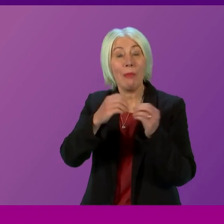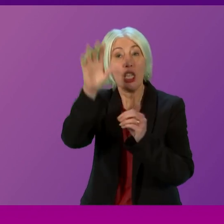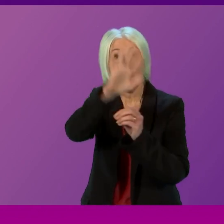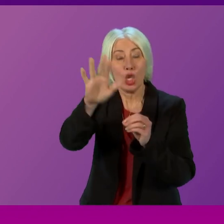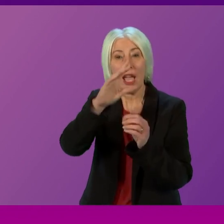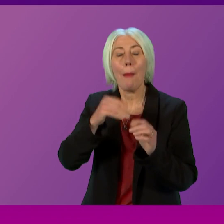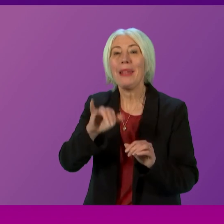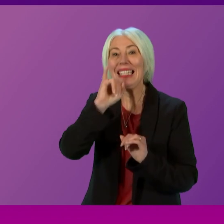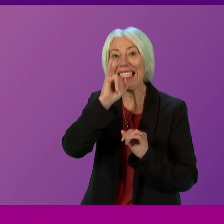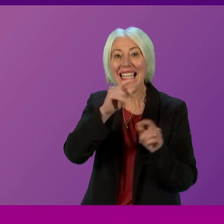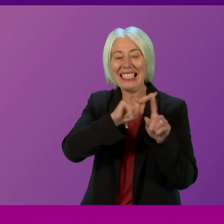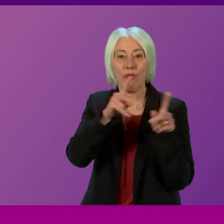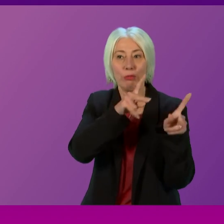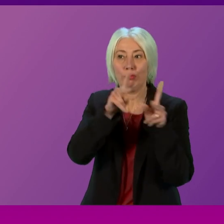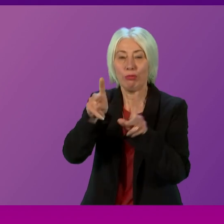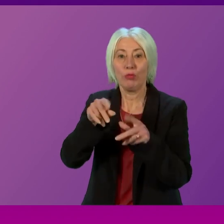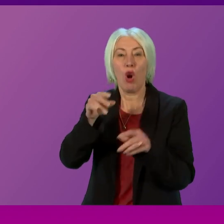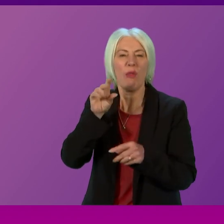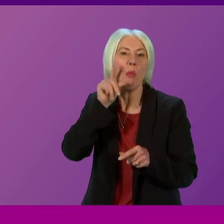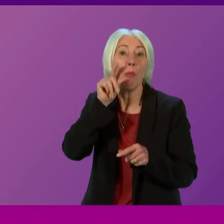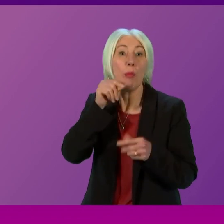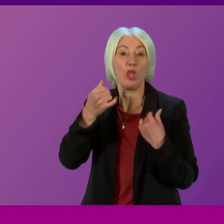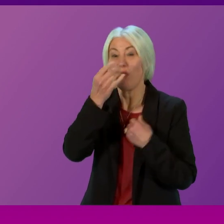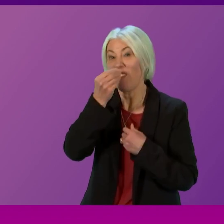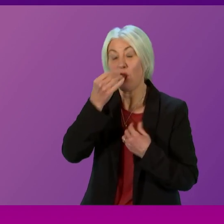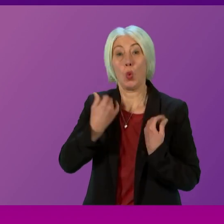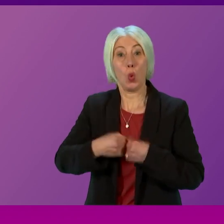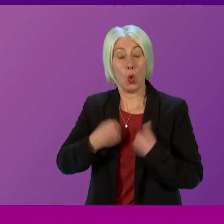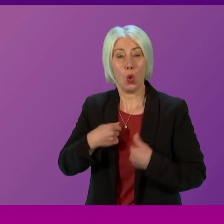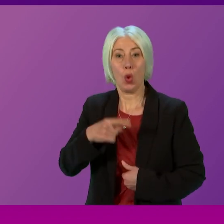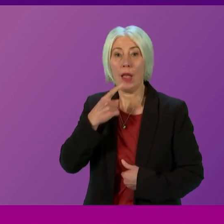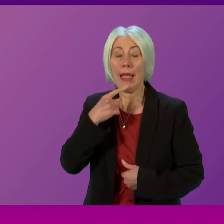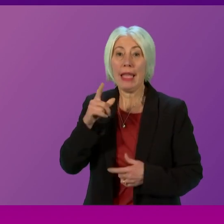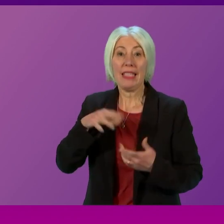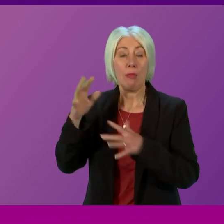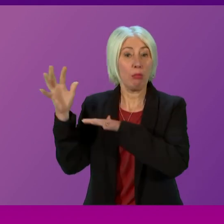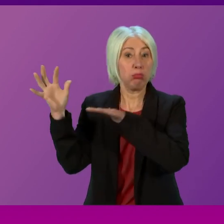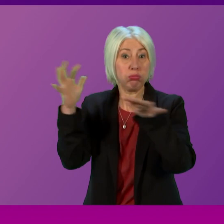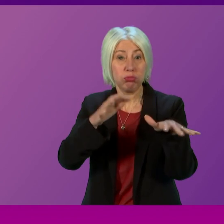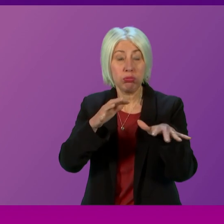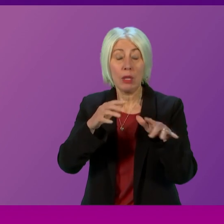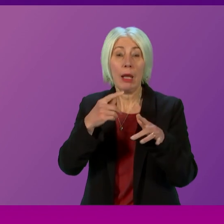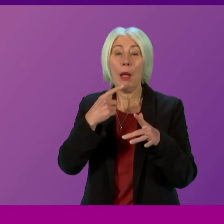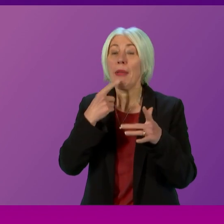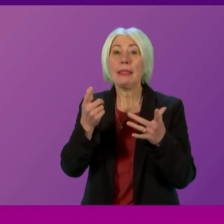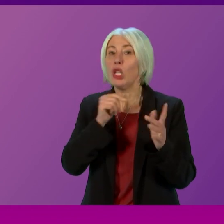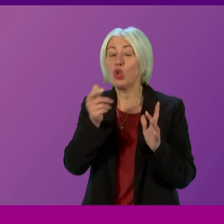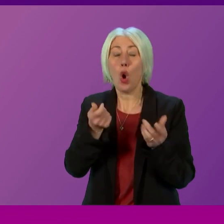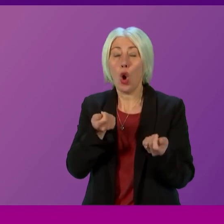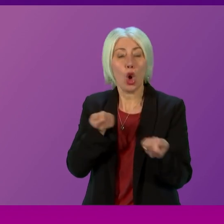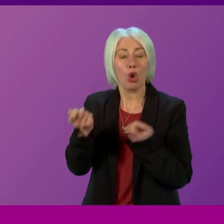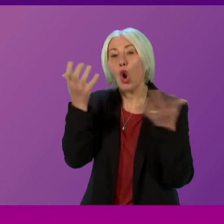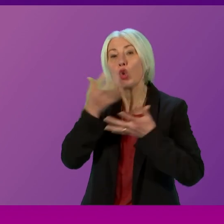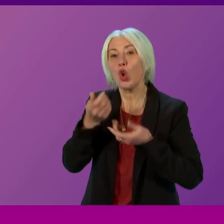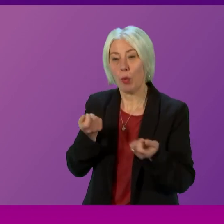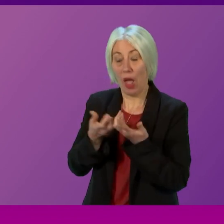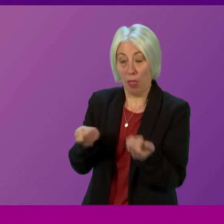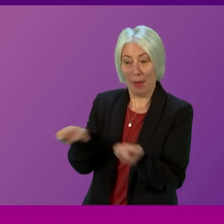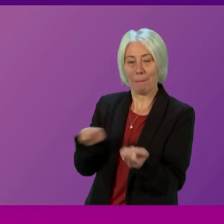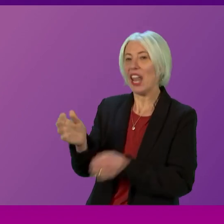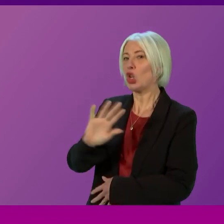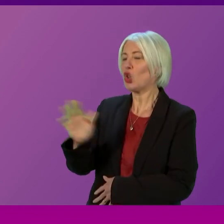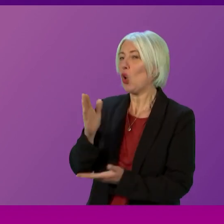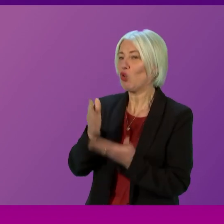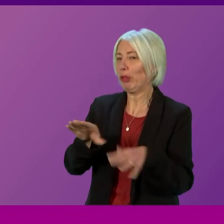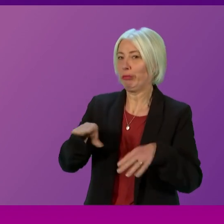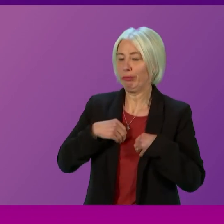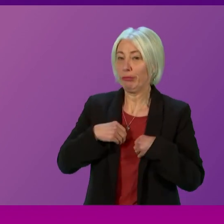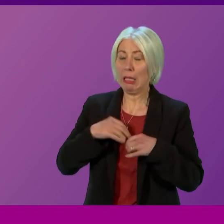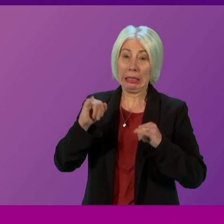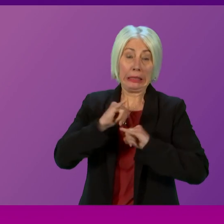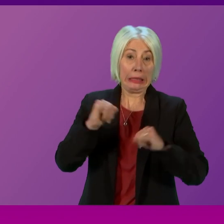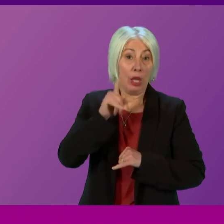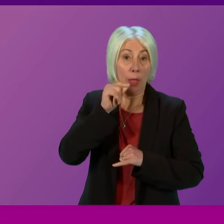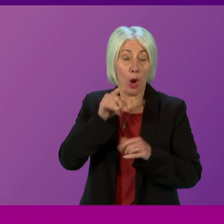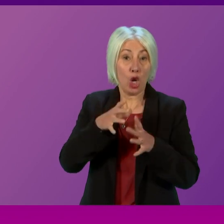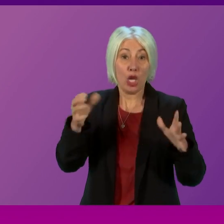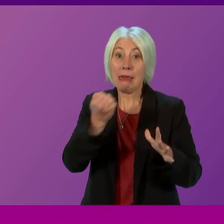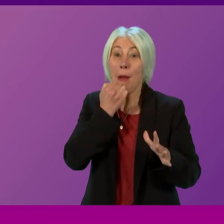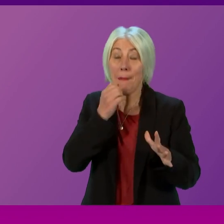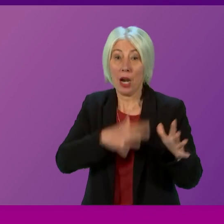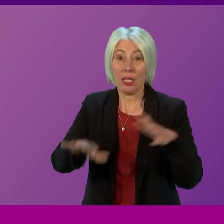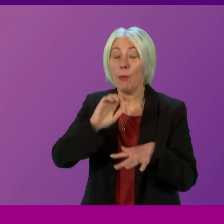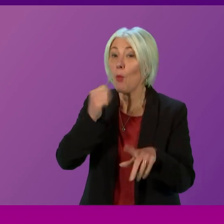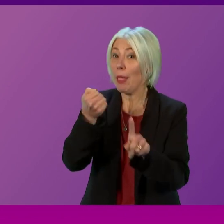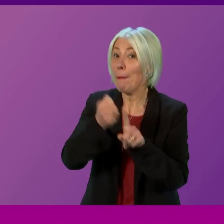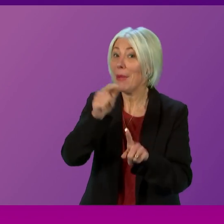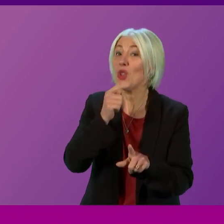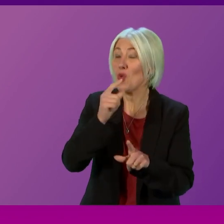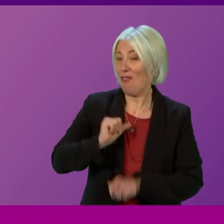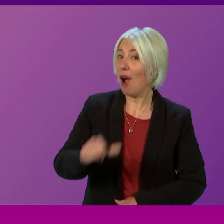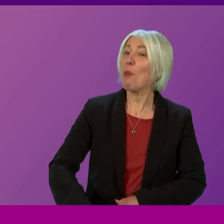distinct outbreaks of avian flu, and the chief veterinary officer has said